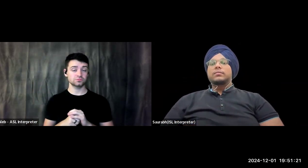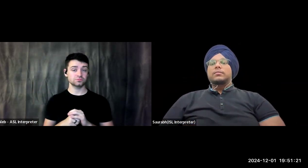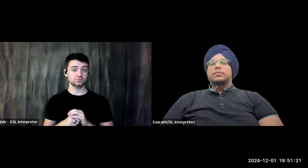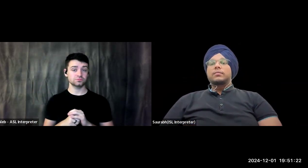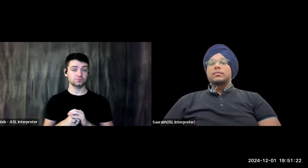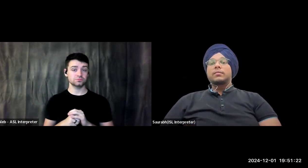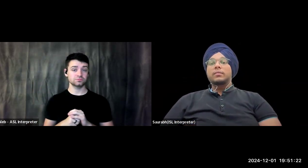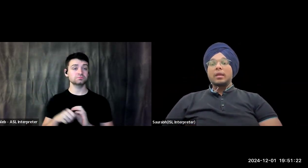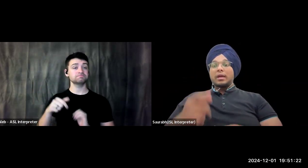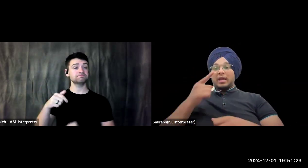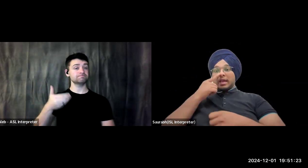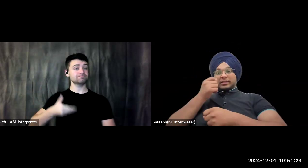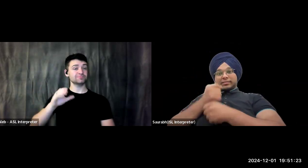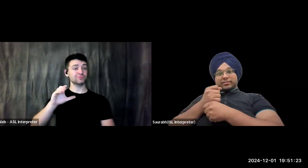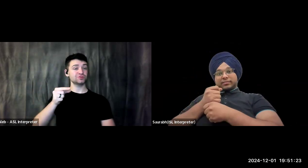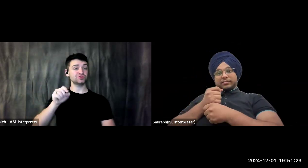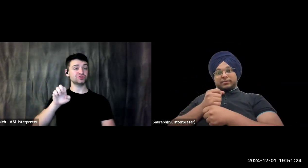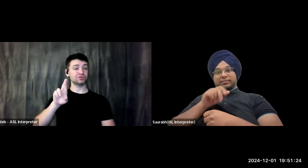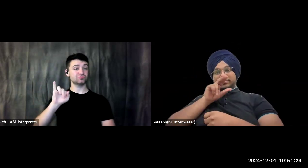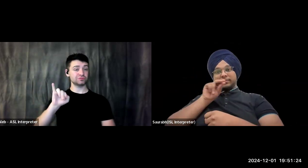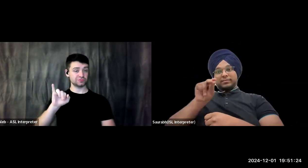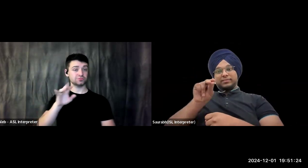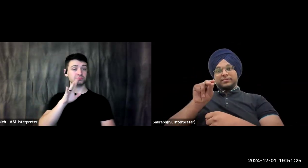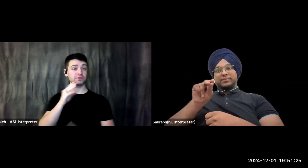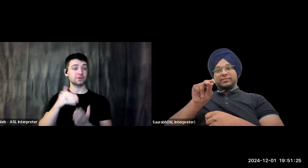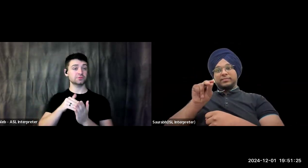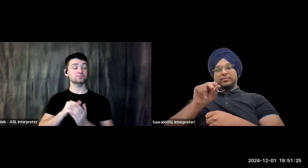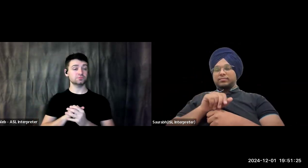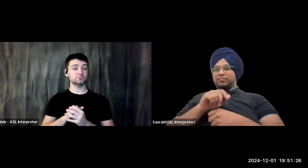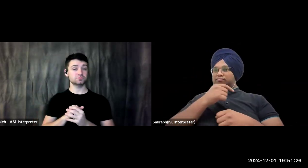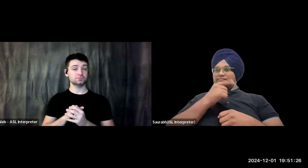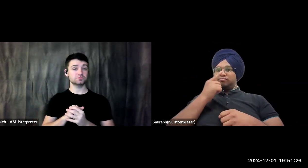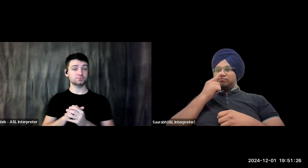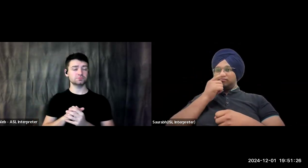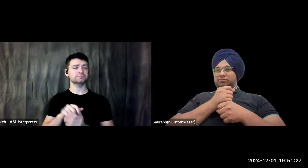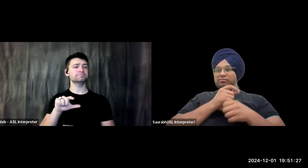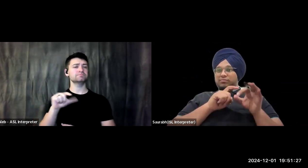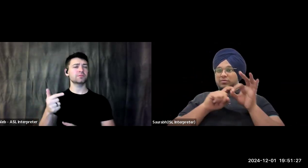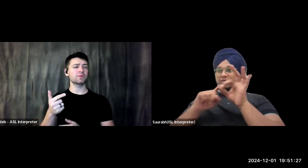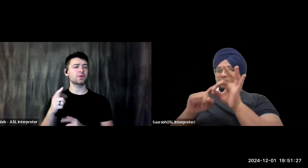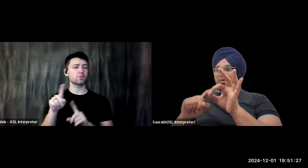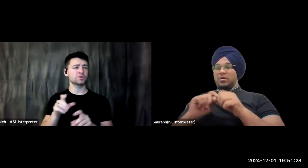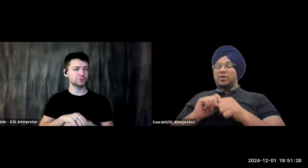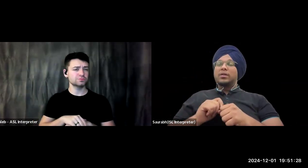[Geri speaking] This is Geri. Another question is...